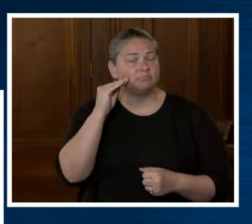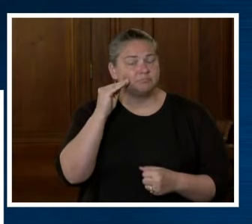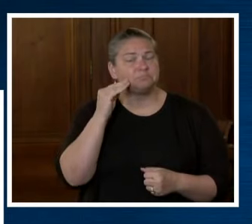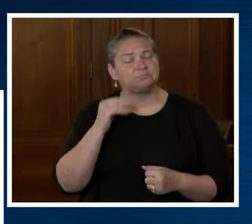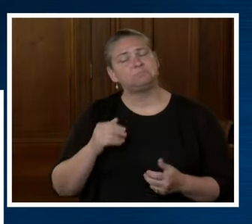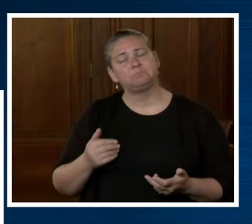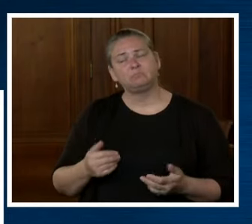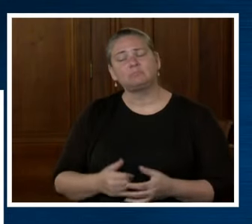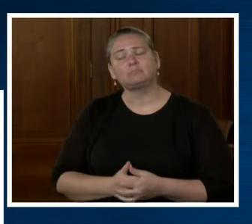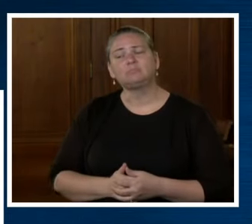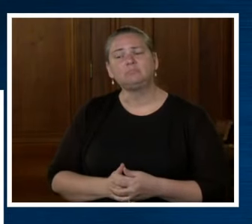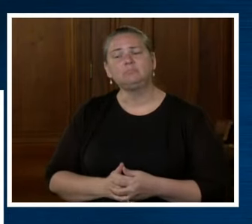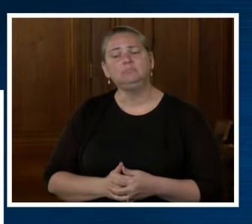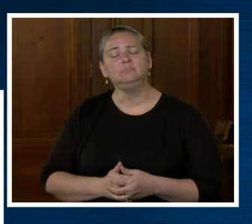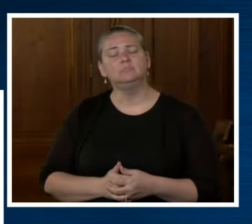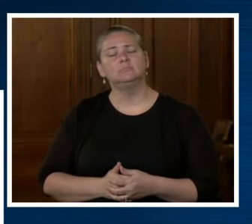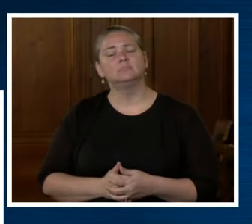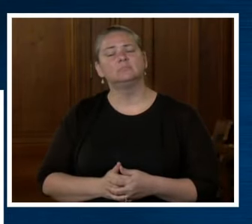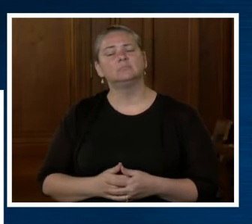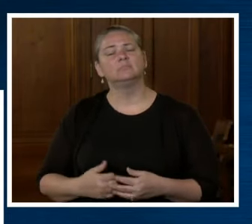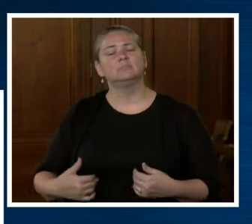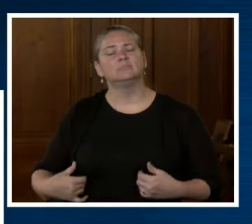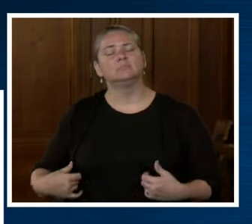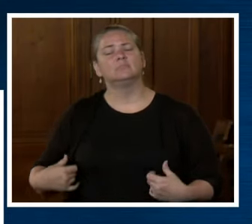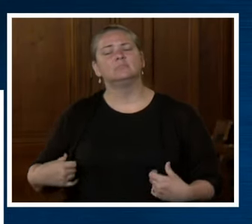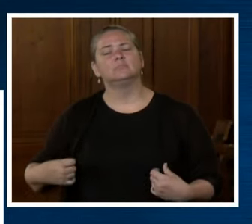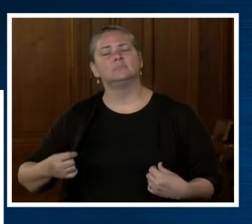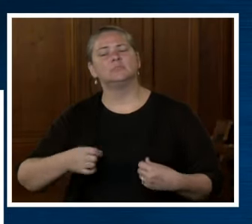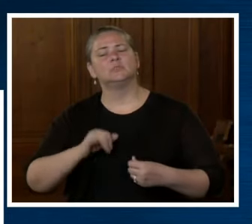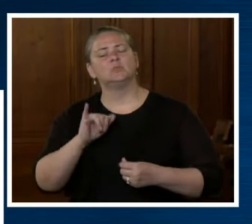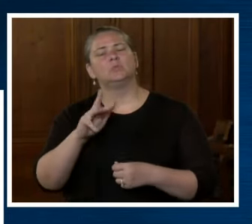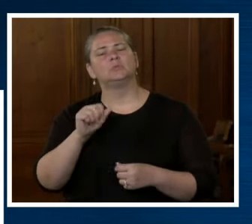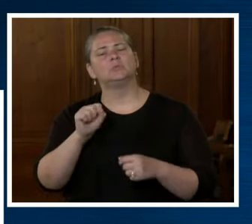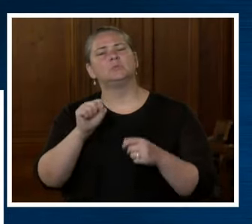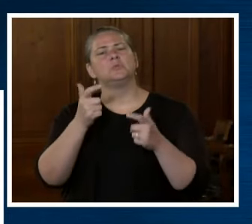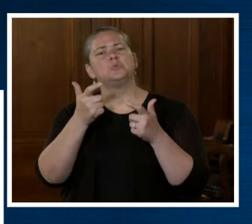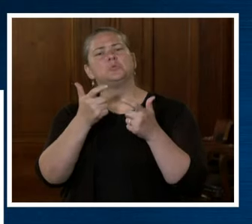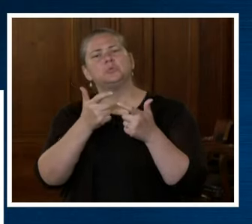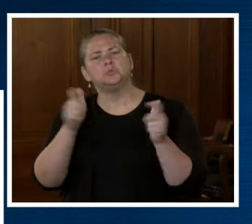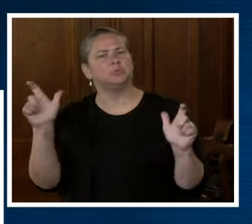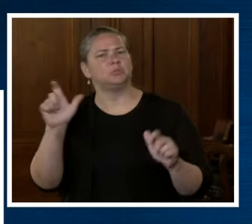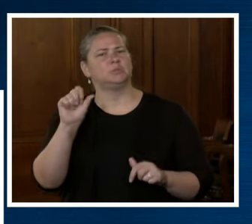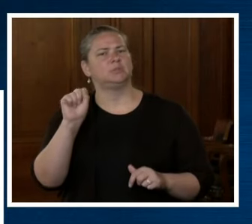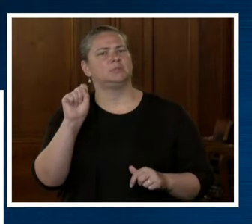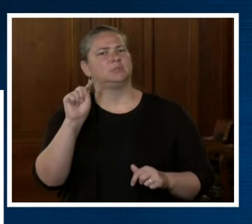UofL AND UK BOTH HAVING STUDIES ALREADY SAYING THAT